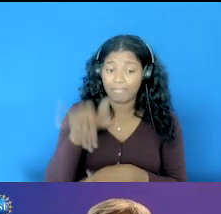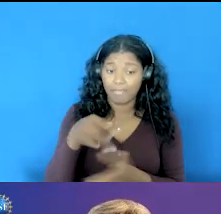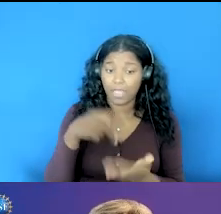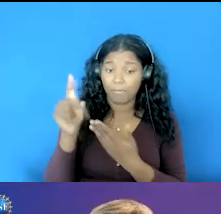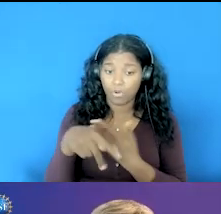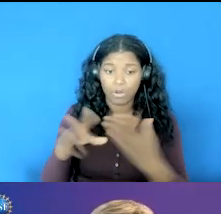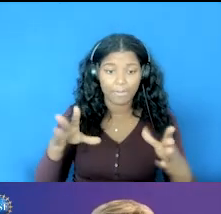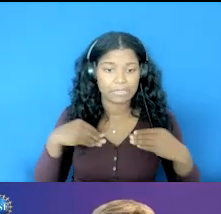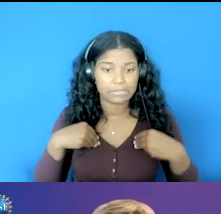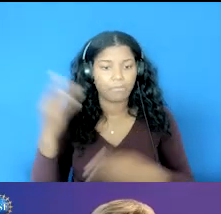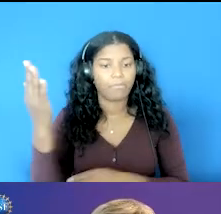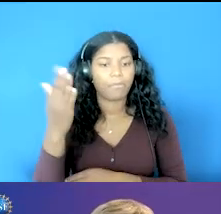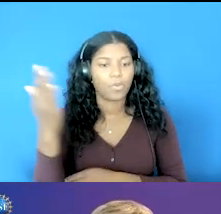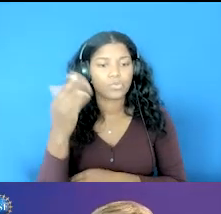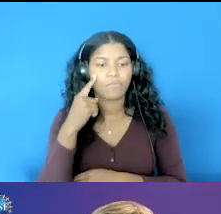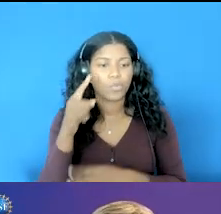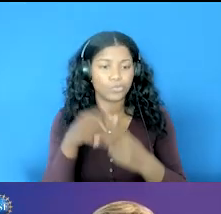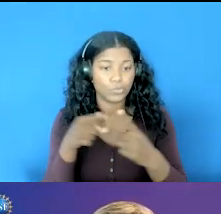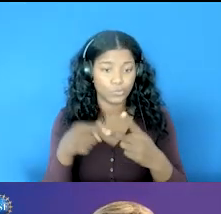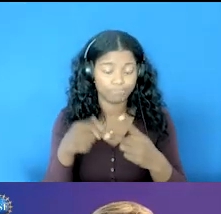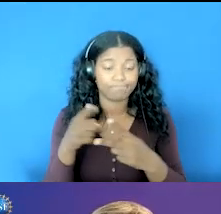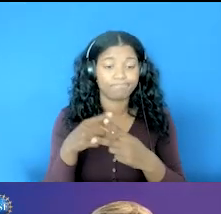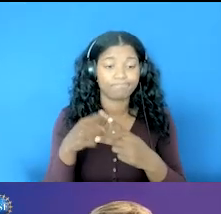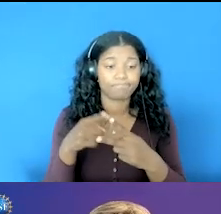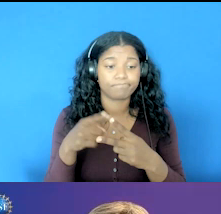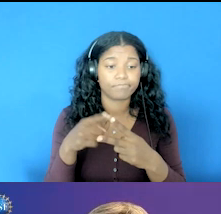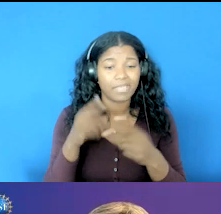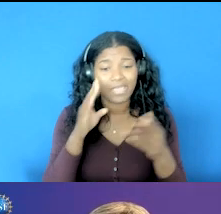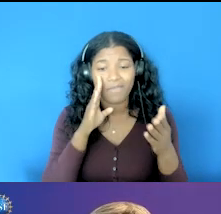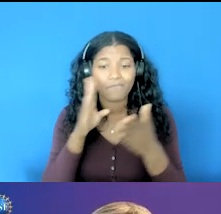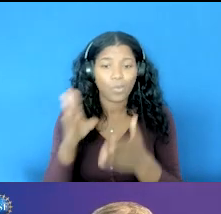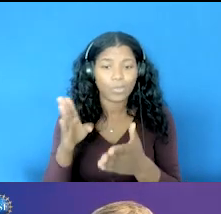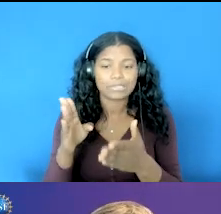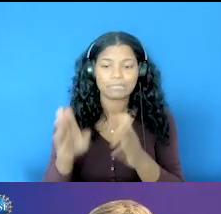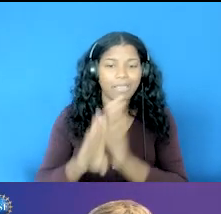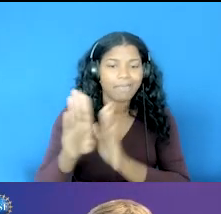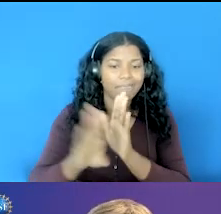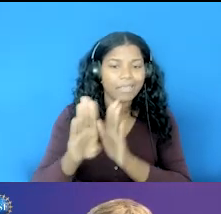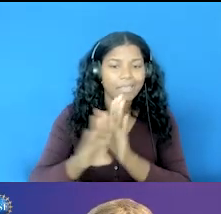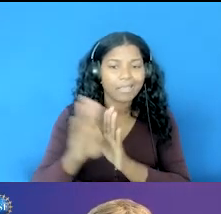The first one is focused on development of functional genomic tools to advance research in non-model species.